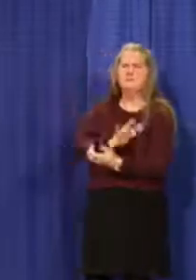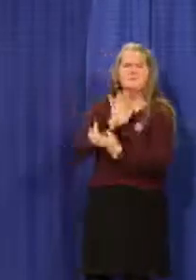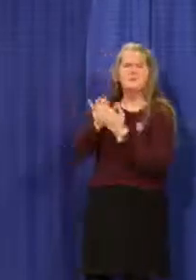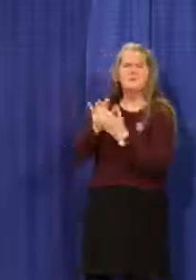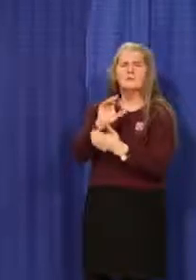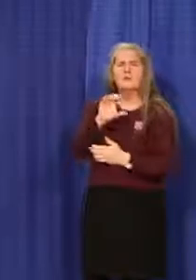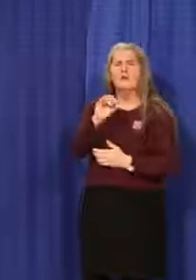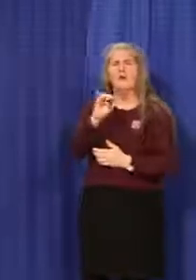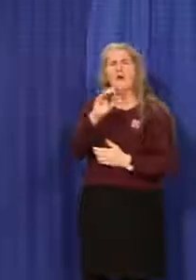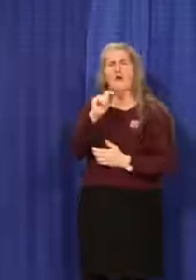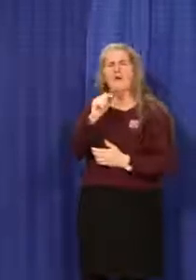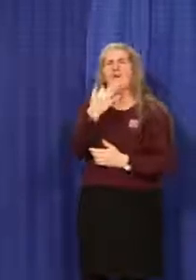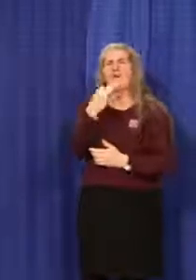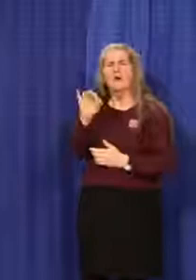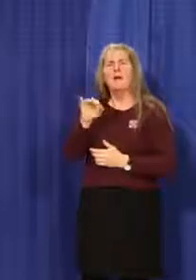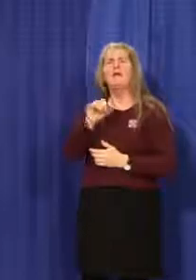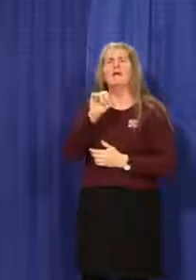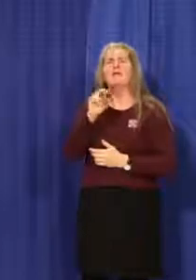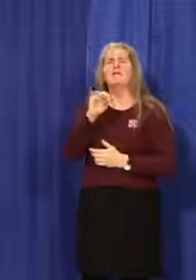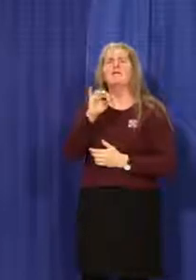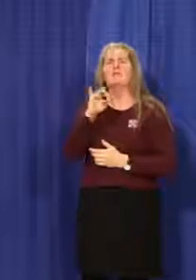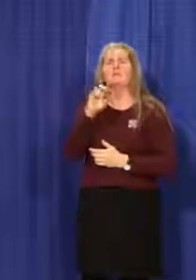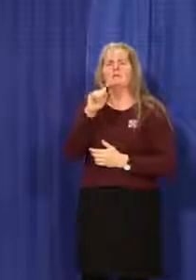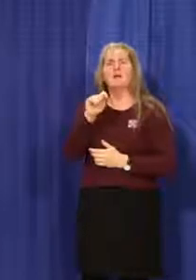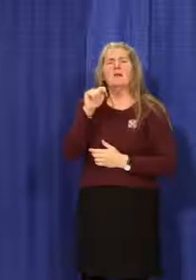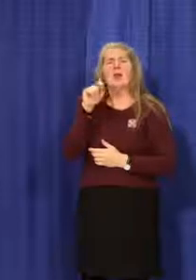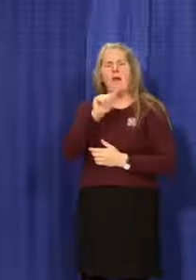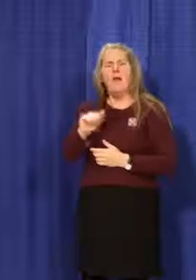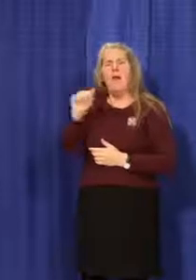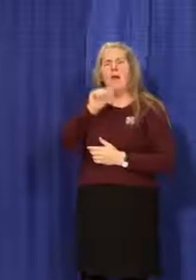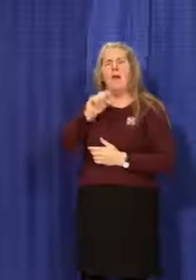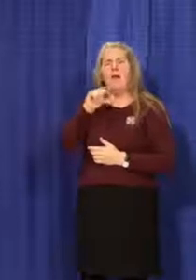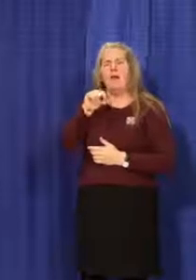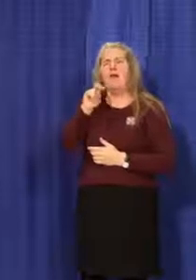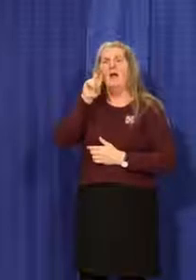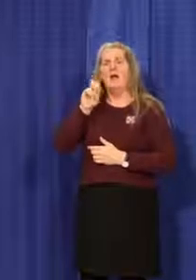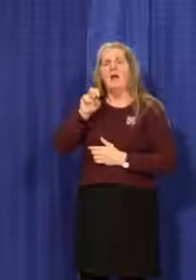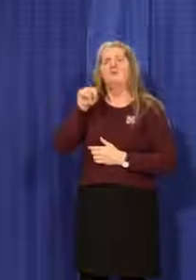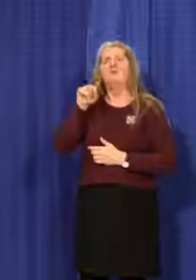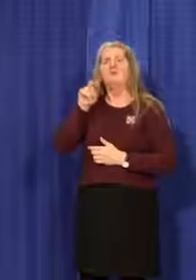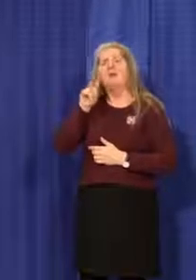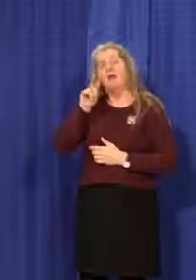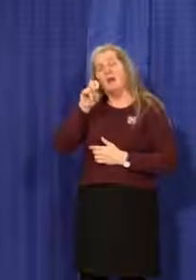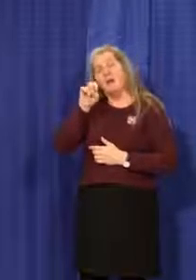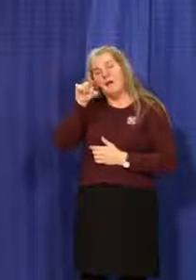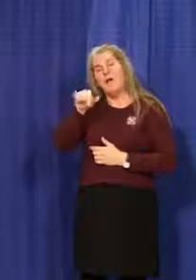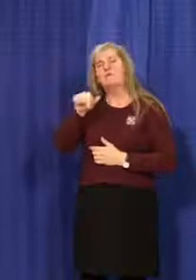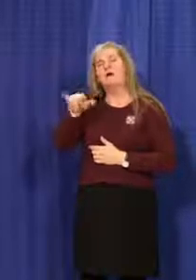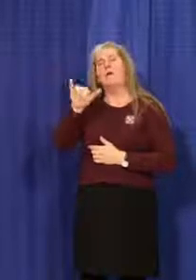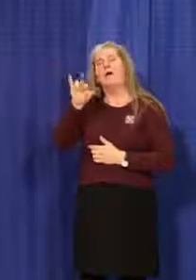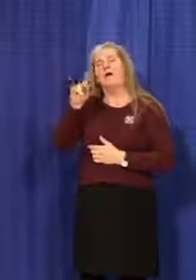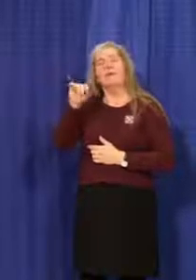Contact them at covid19enforcement@gov.yk.ca. But is the e-mail address.